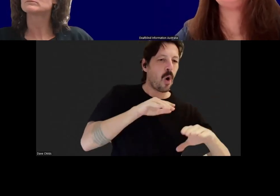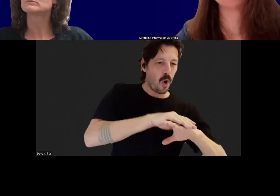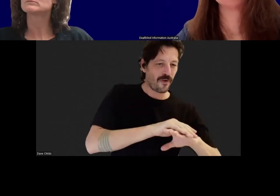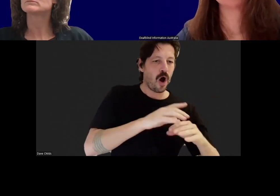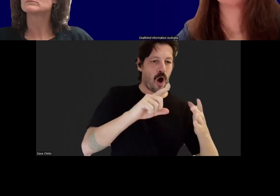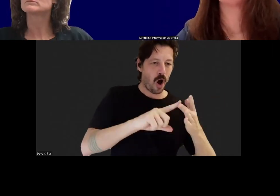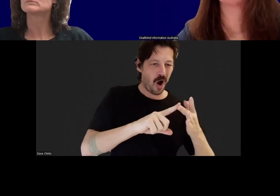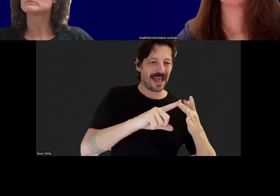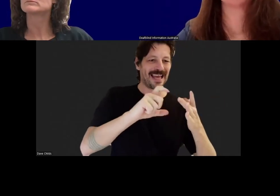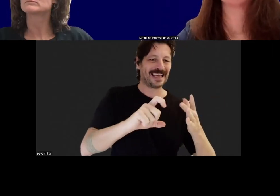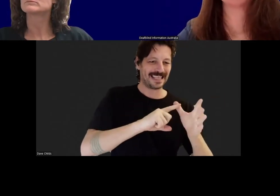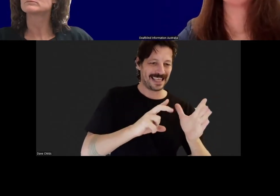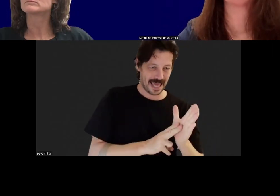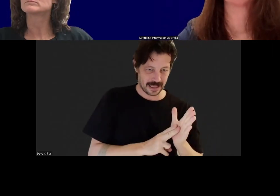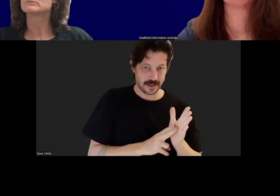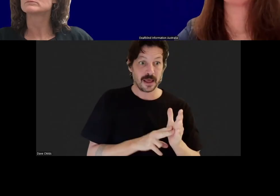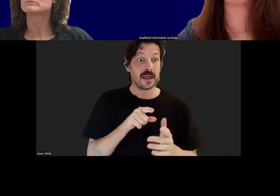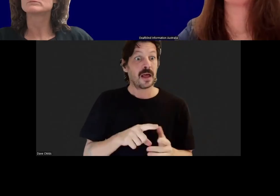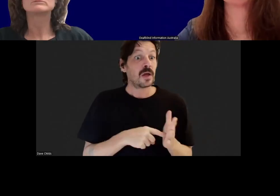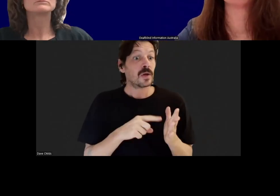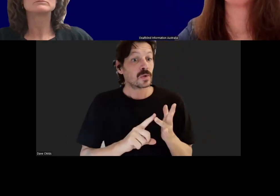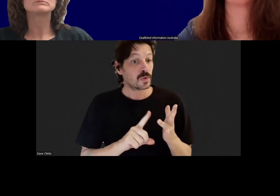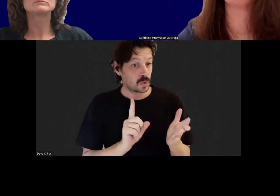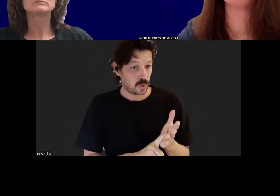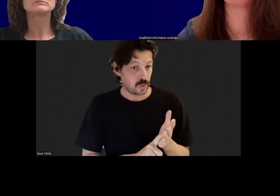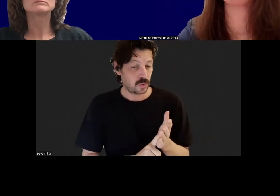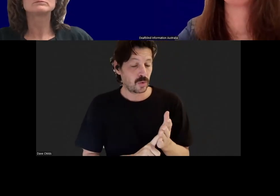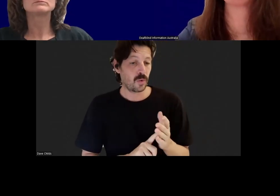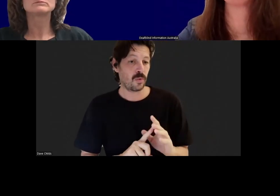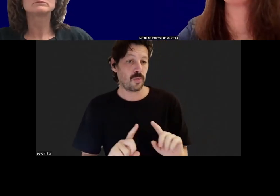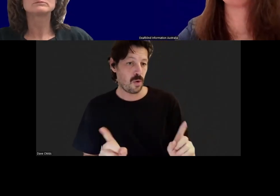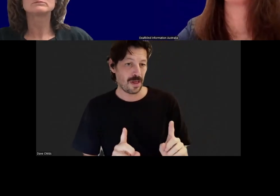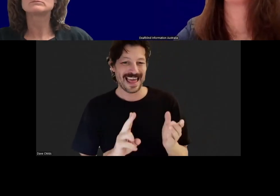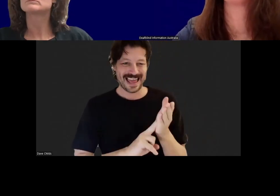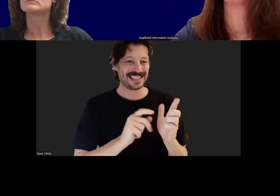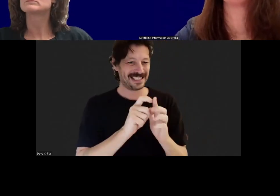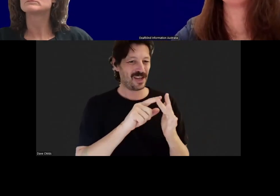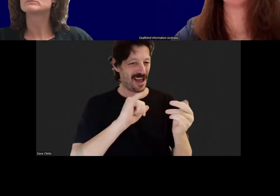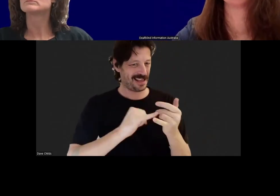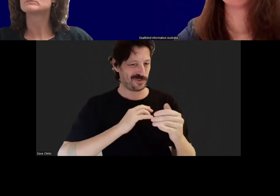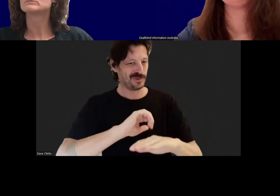that NDIS wants to introduce as a one-stop-shop for all participants regardless of disability